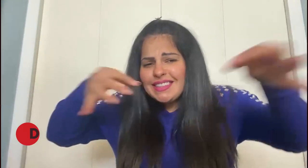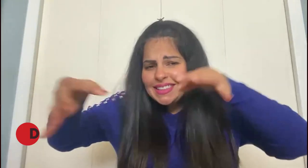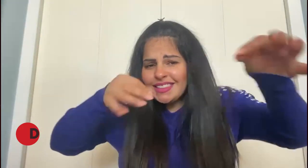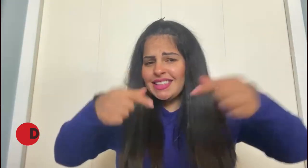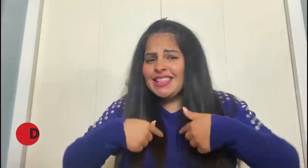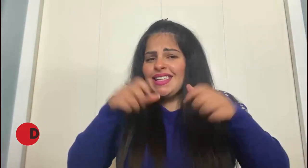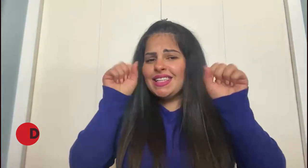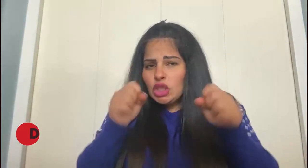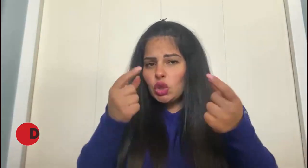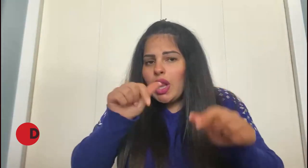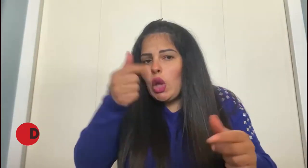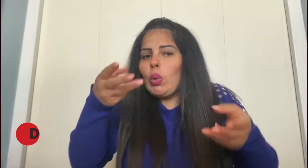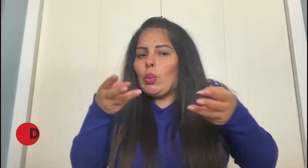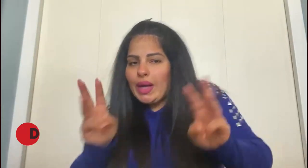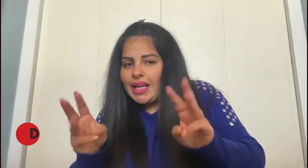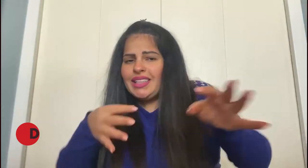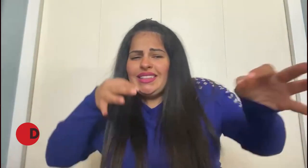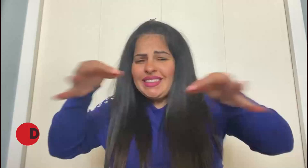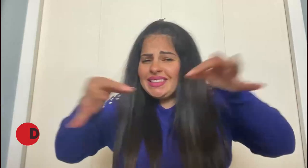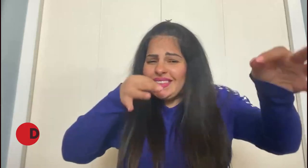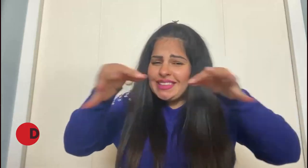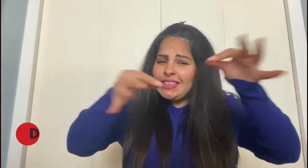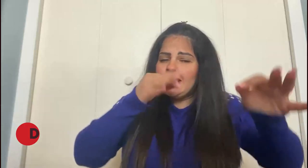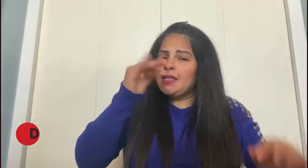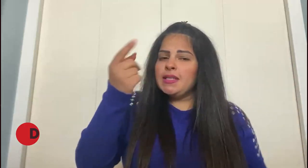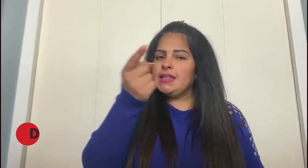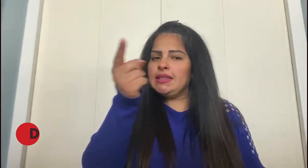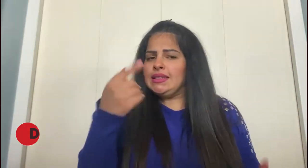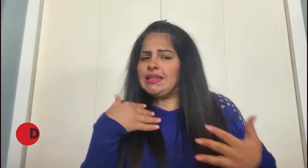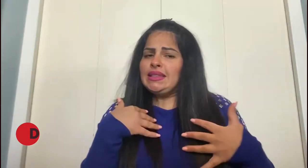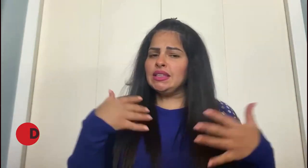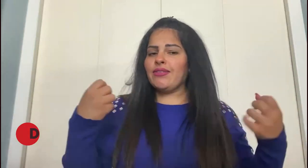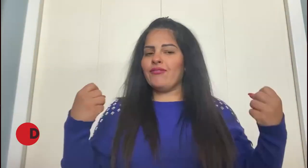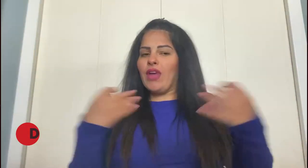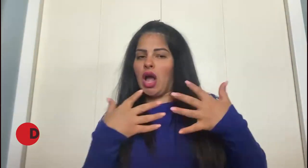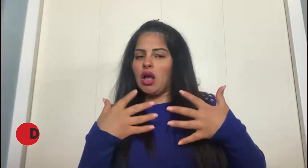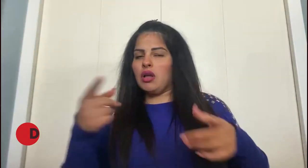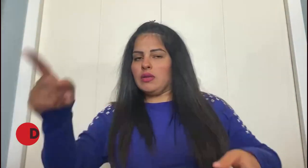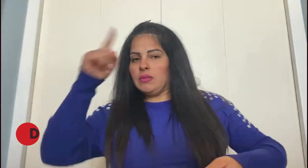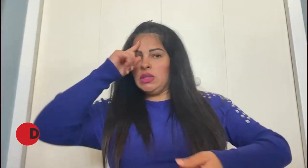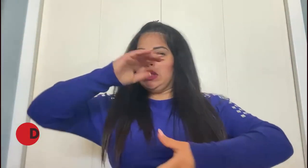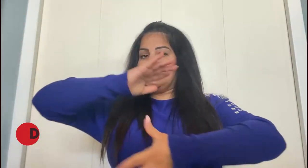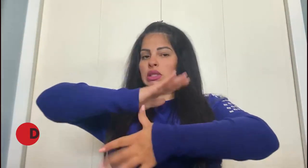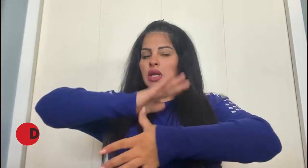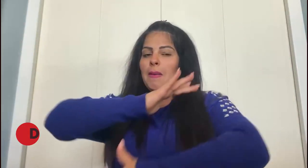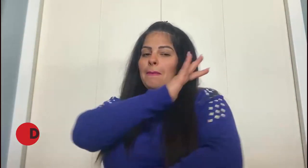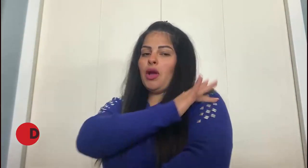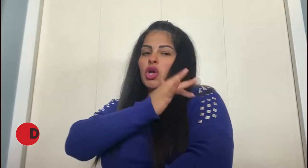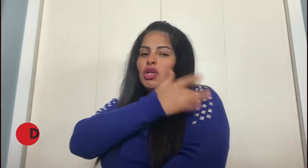The employer was a bit scared as their priority was for the safety